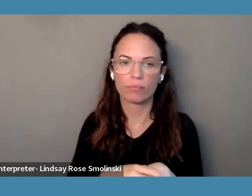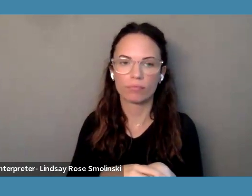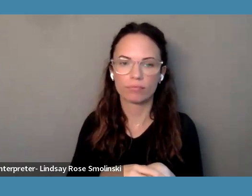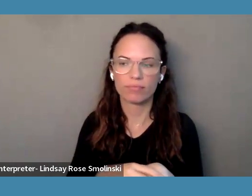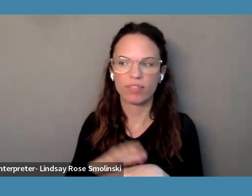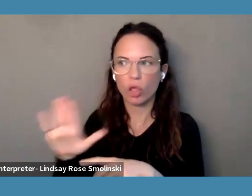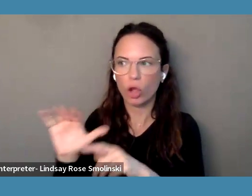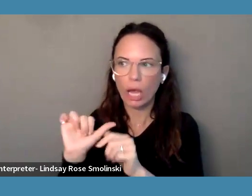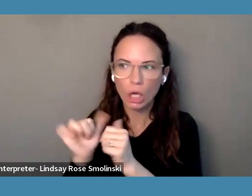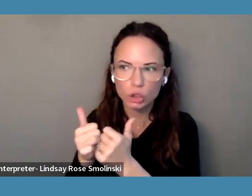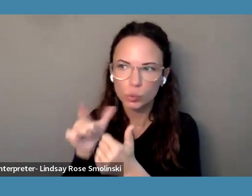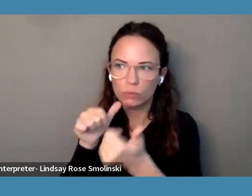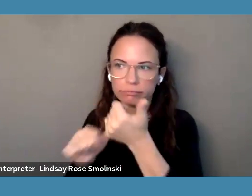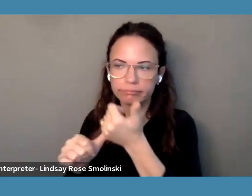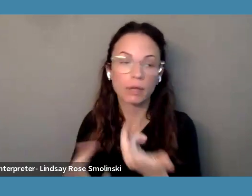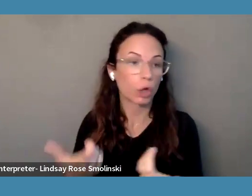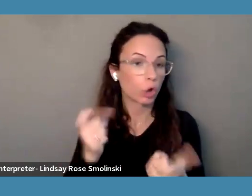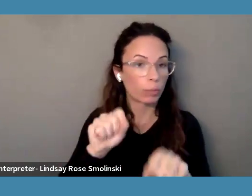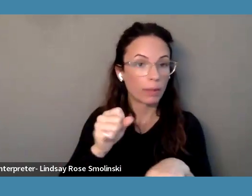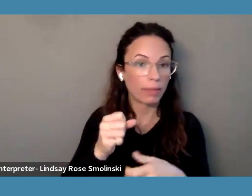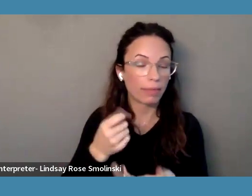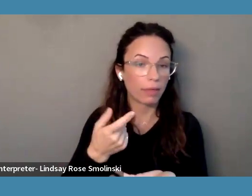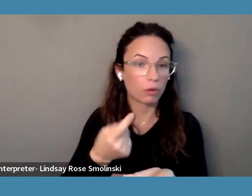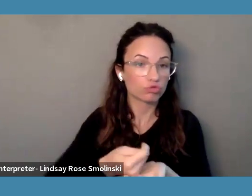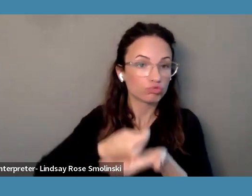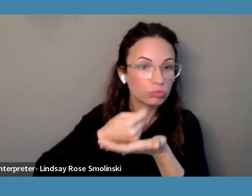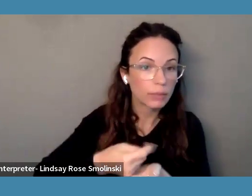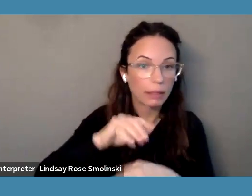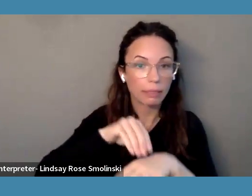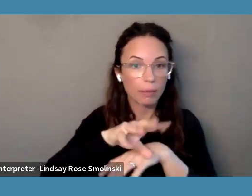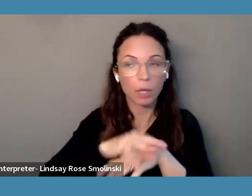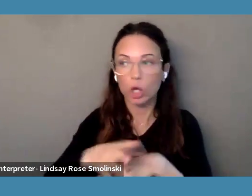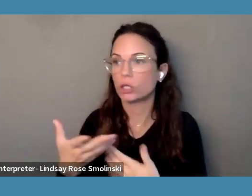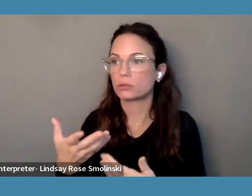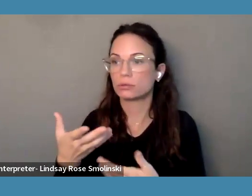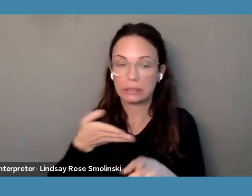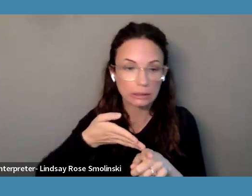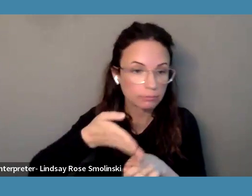it could be therapists, it could be your doctor, it could be a specialist.